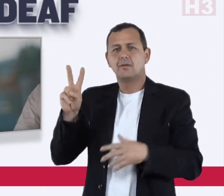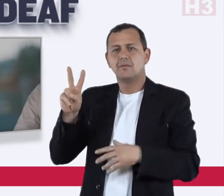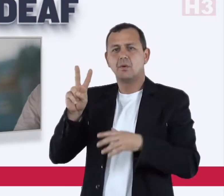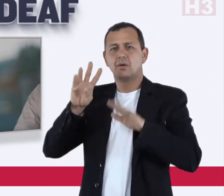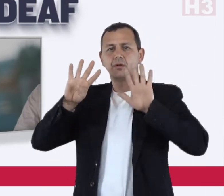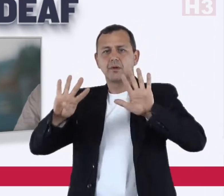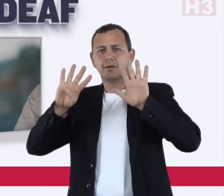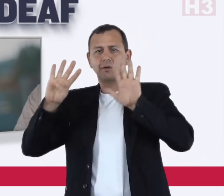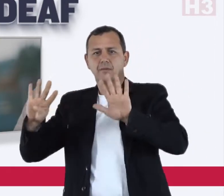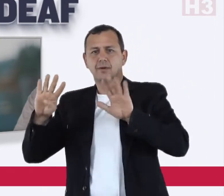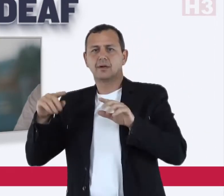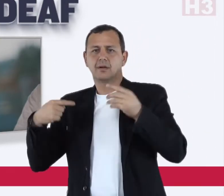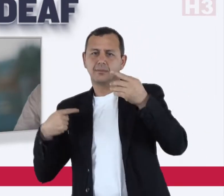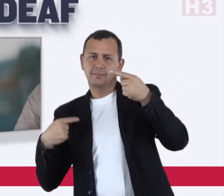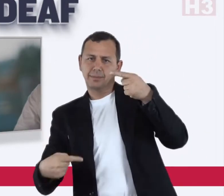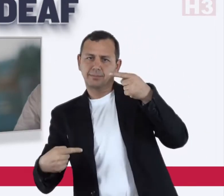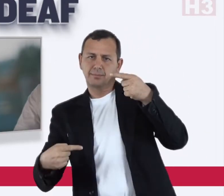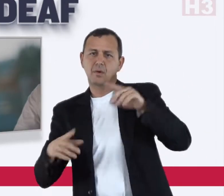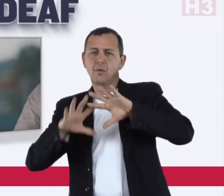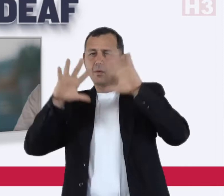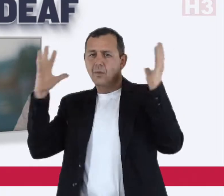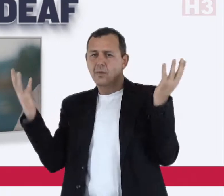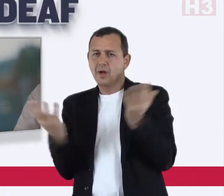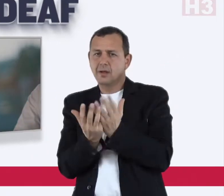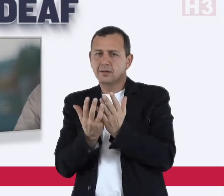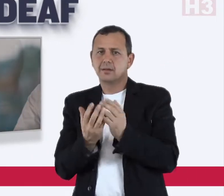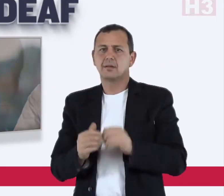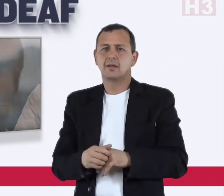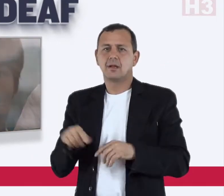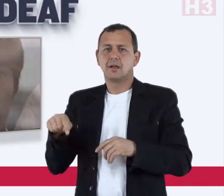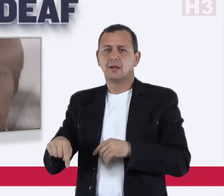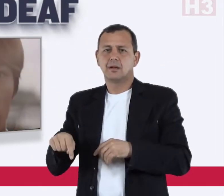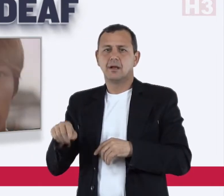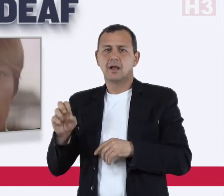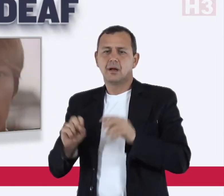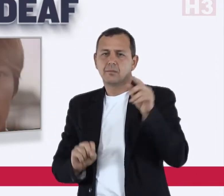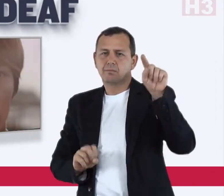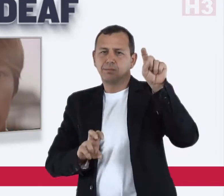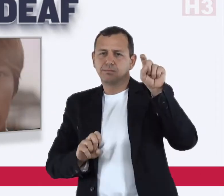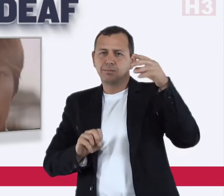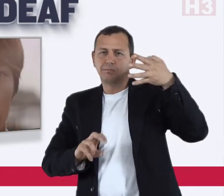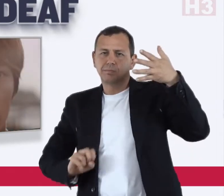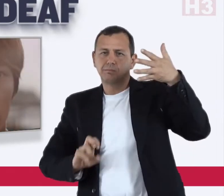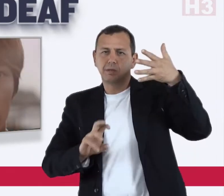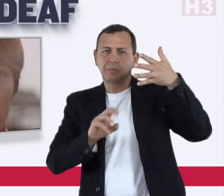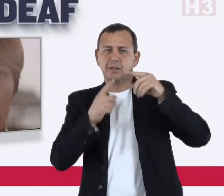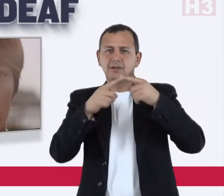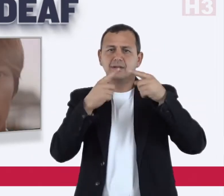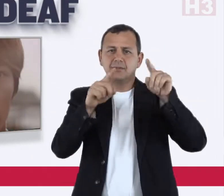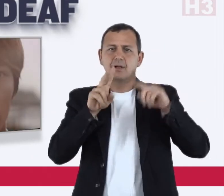299 in the world, after jumping more than